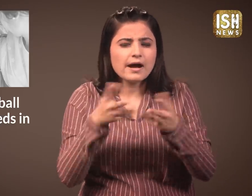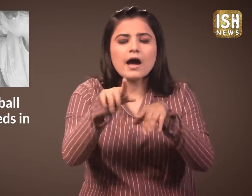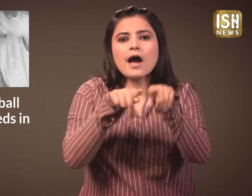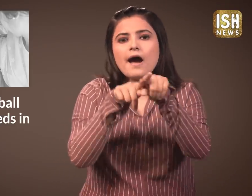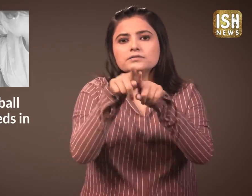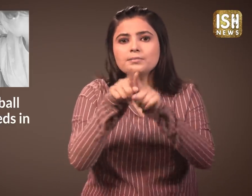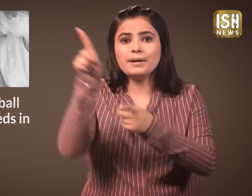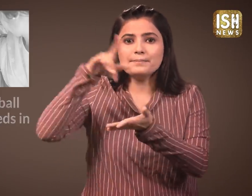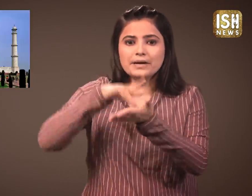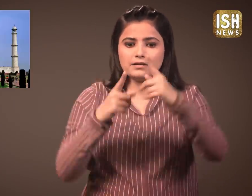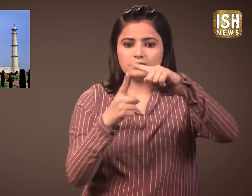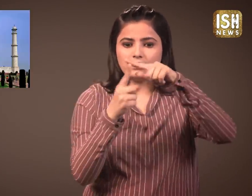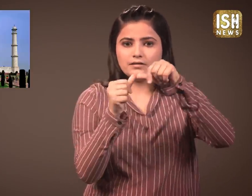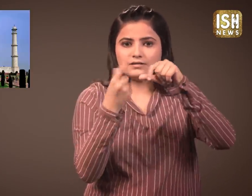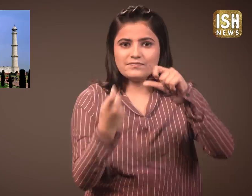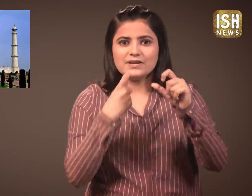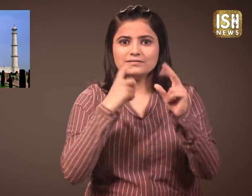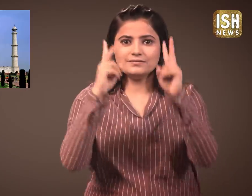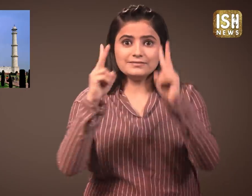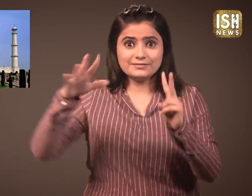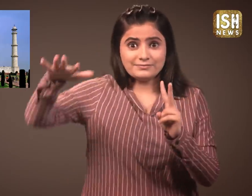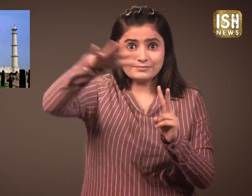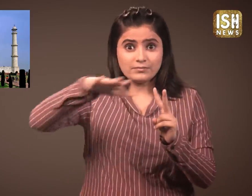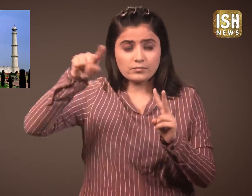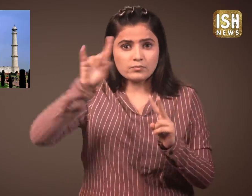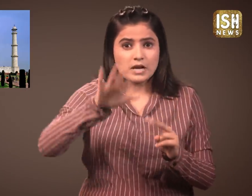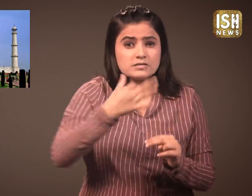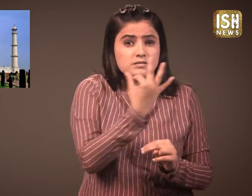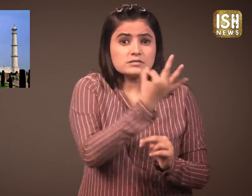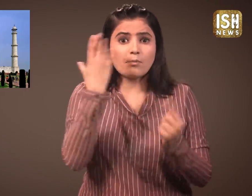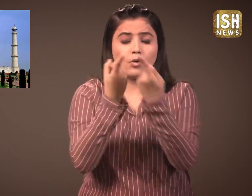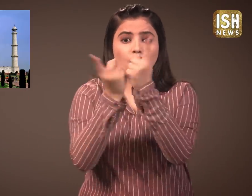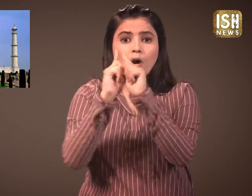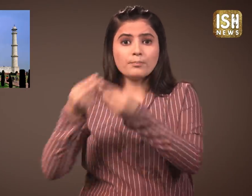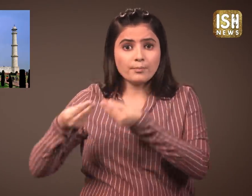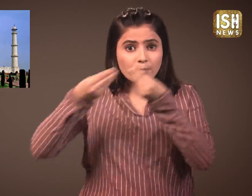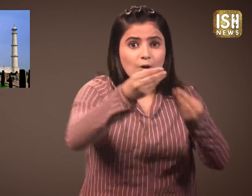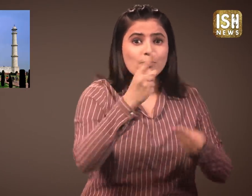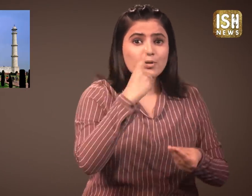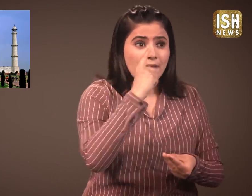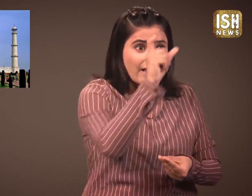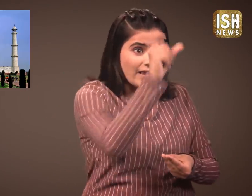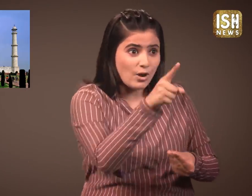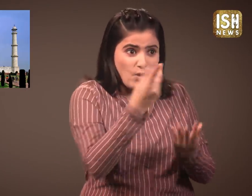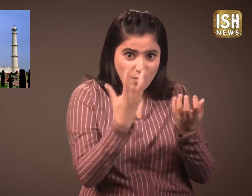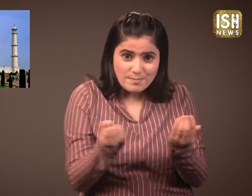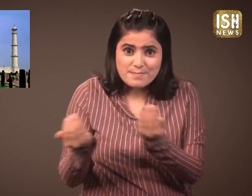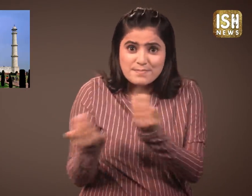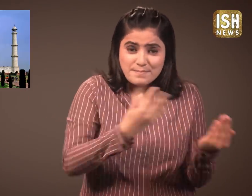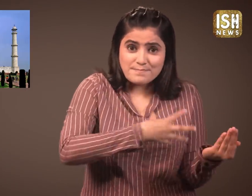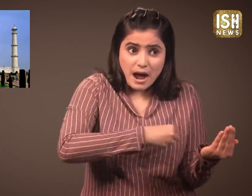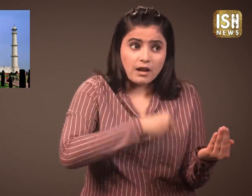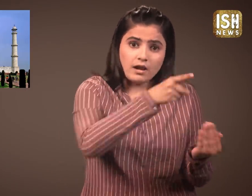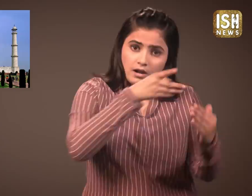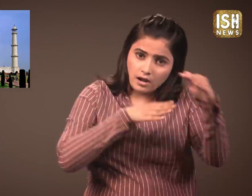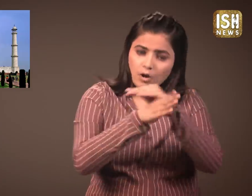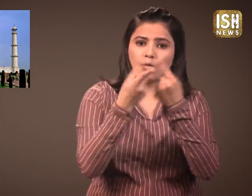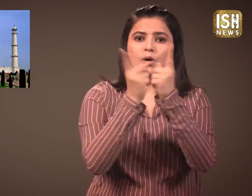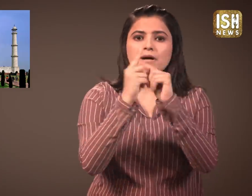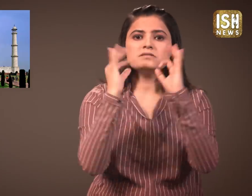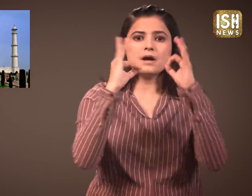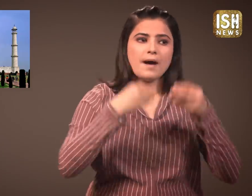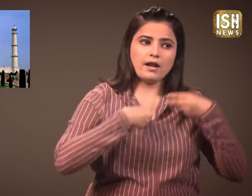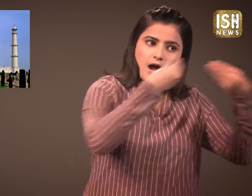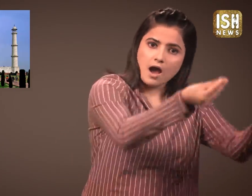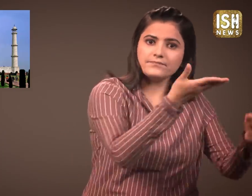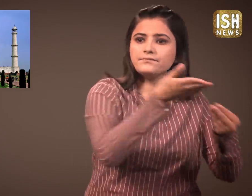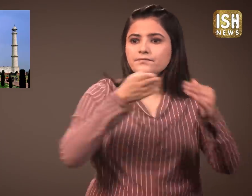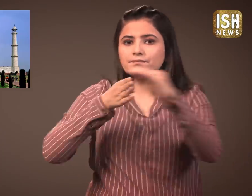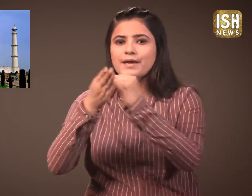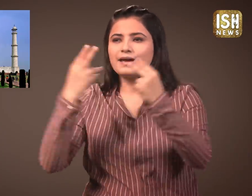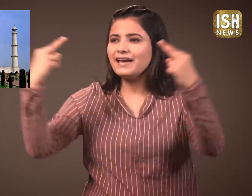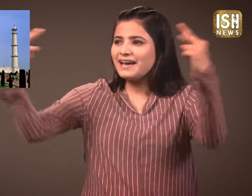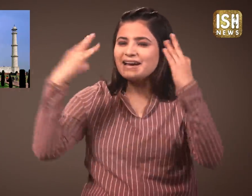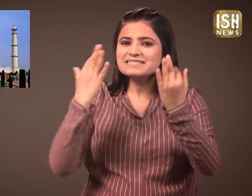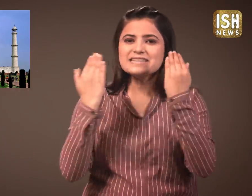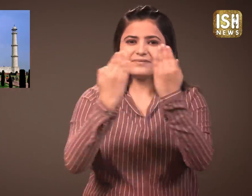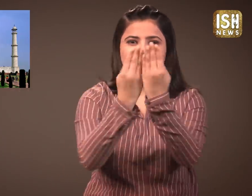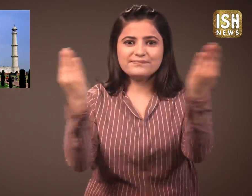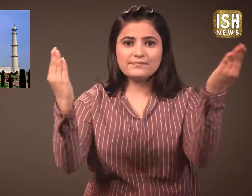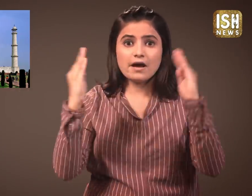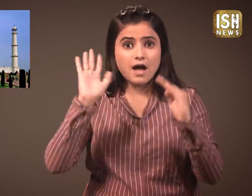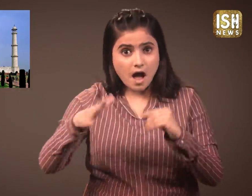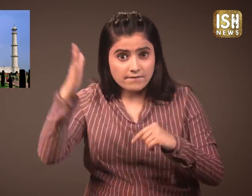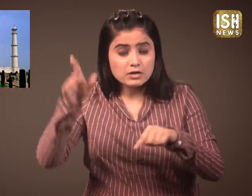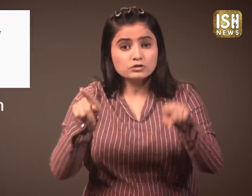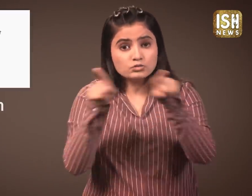For example, Taj Mahal has come up with special breastfeeding rooms for women so that they are away from prying eyes.